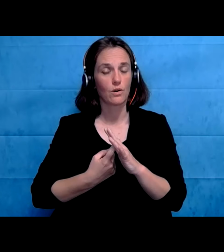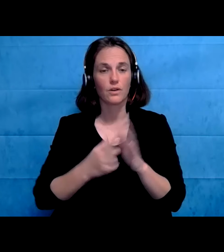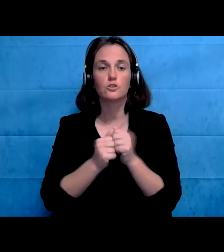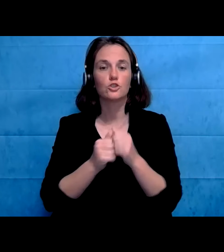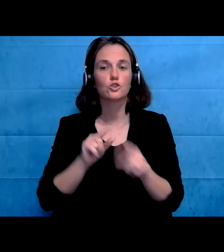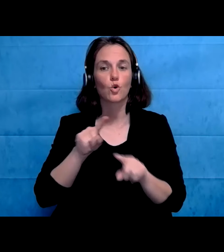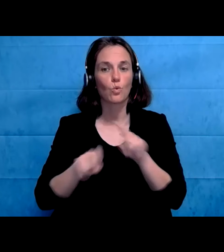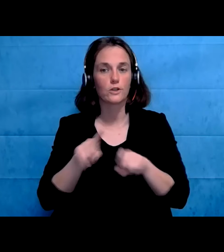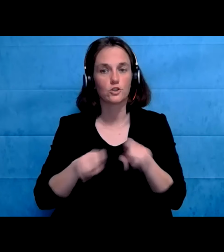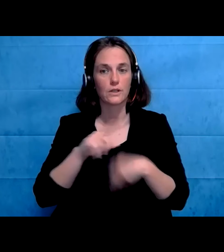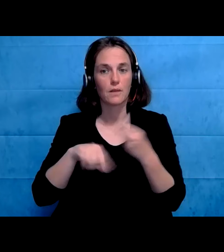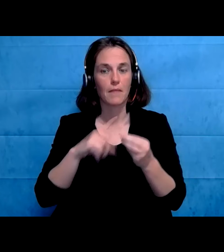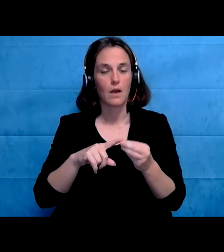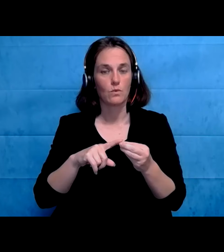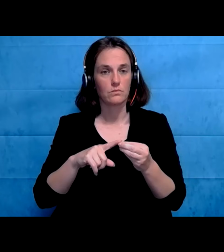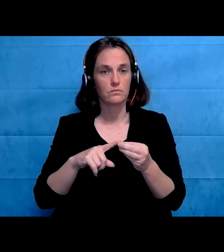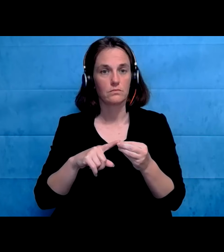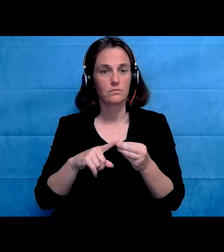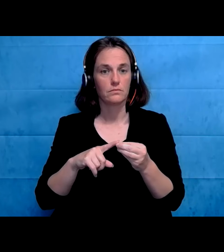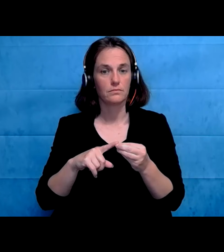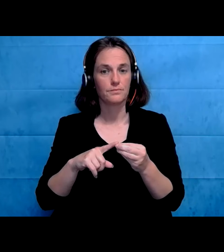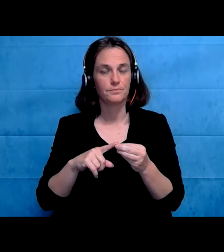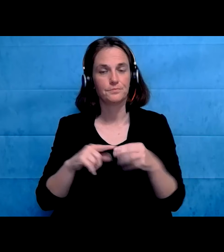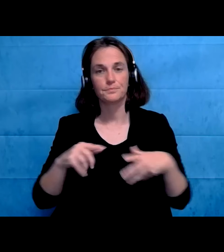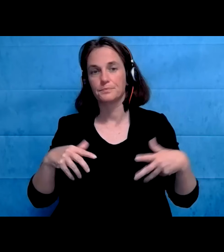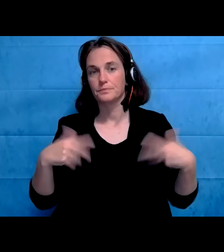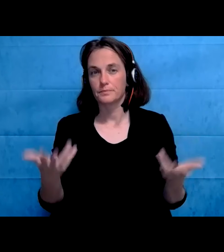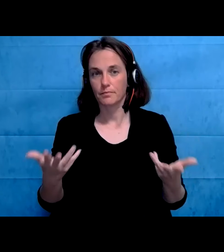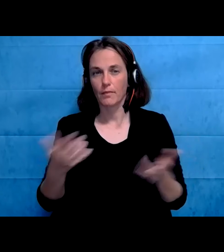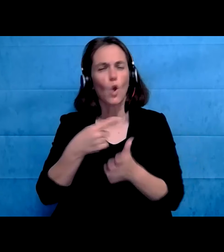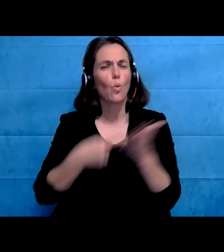about kind of what we're looking at for the future